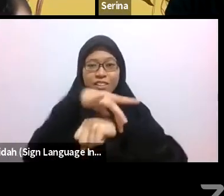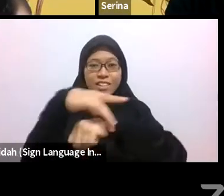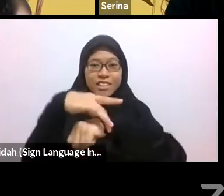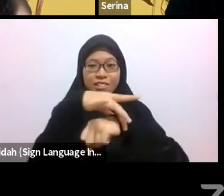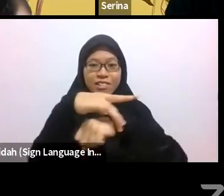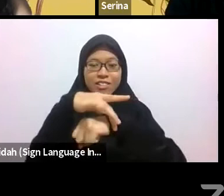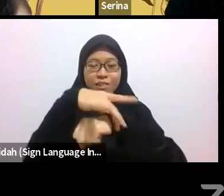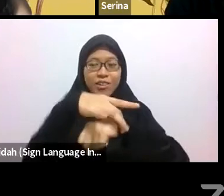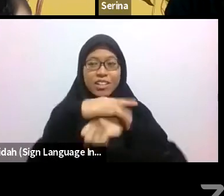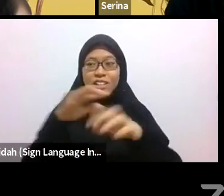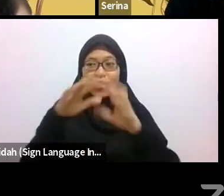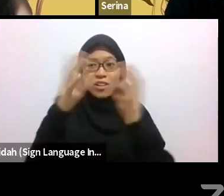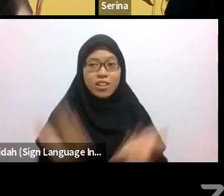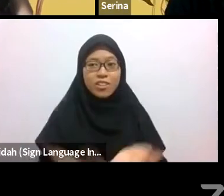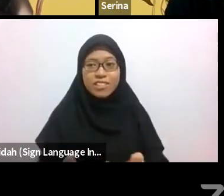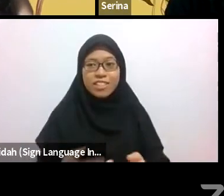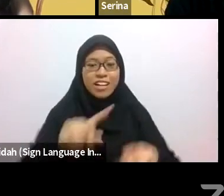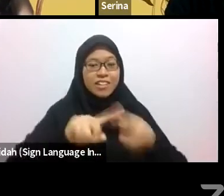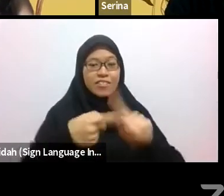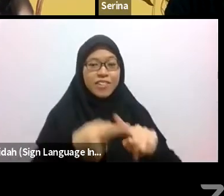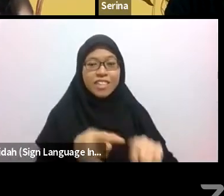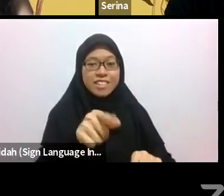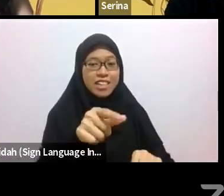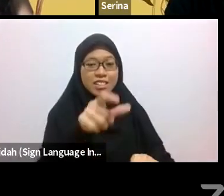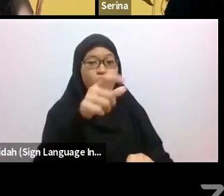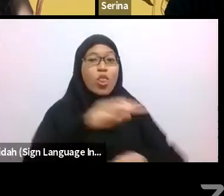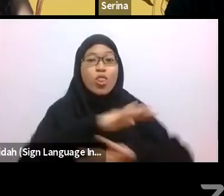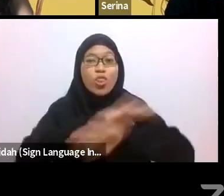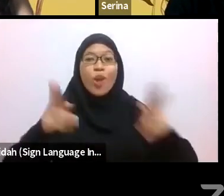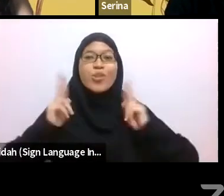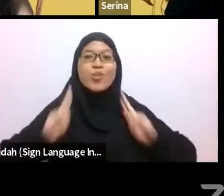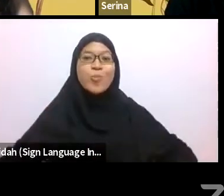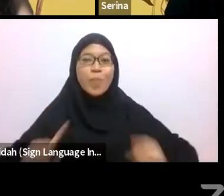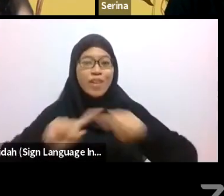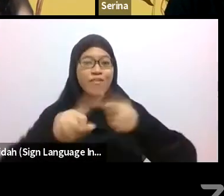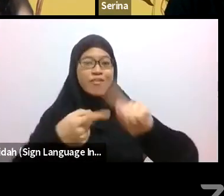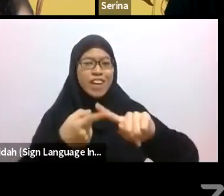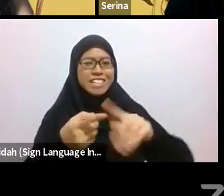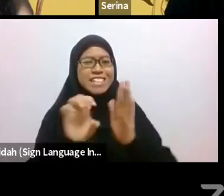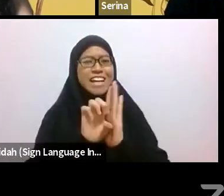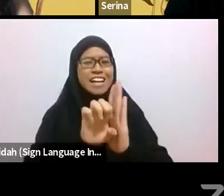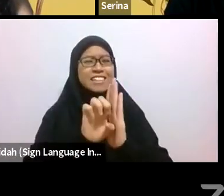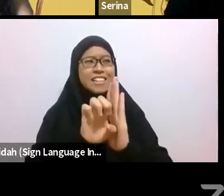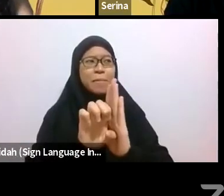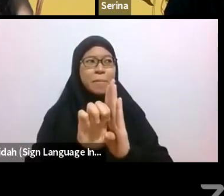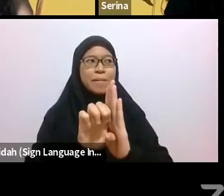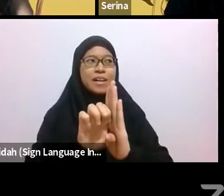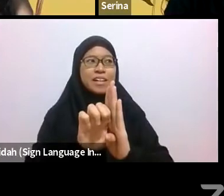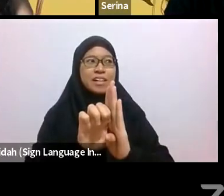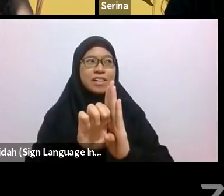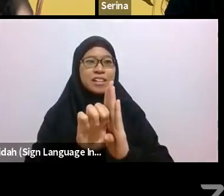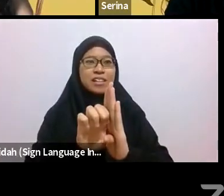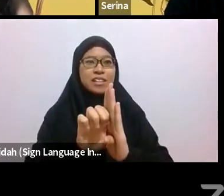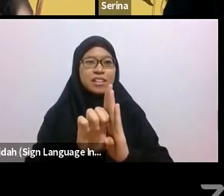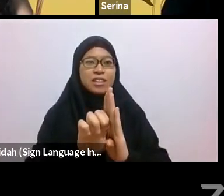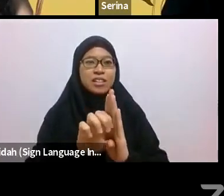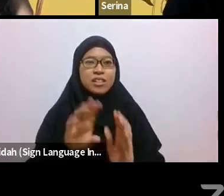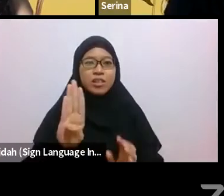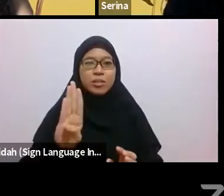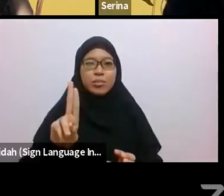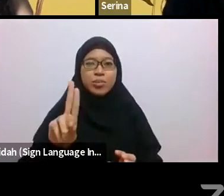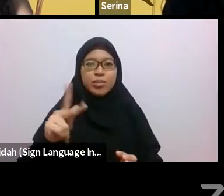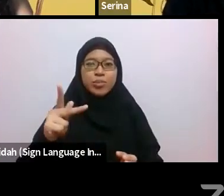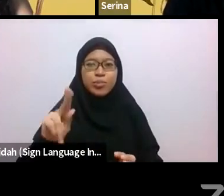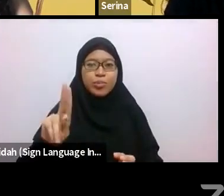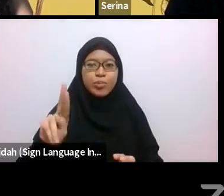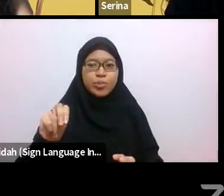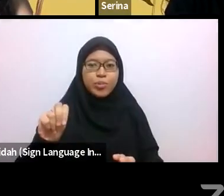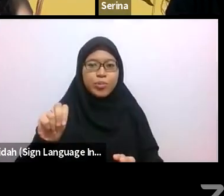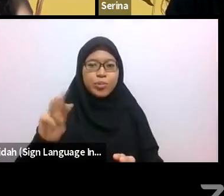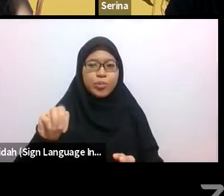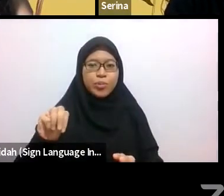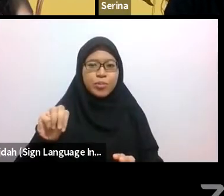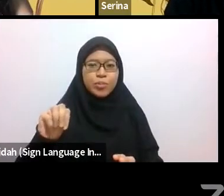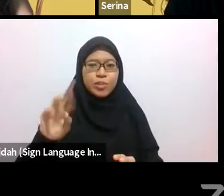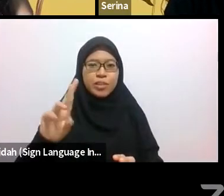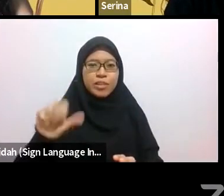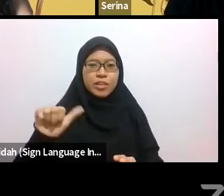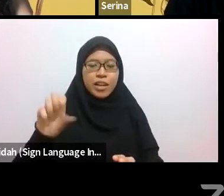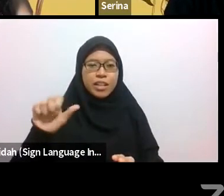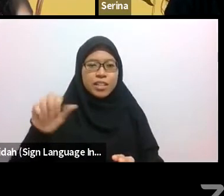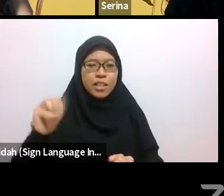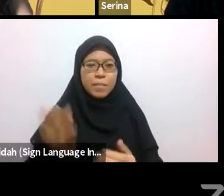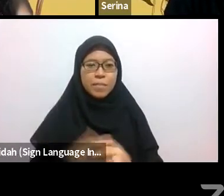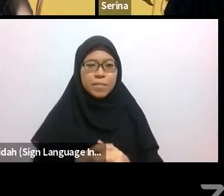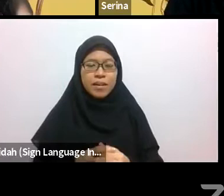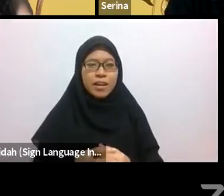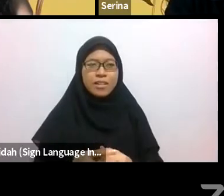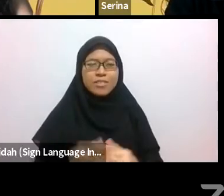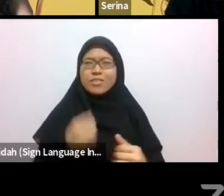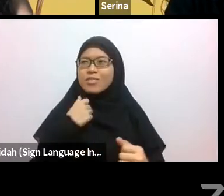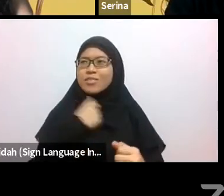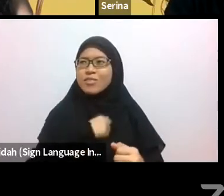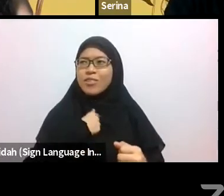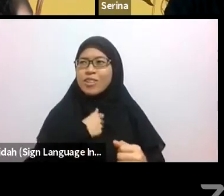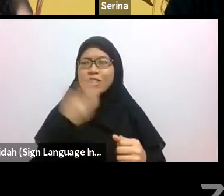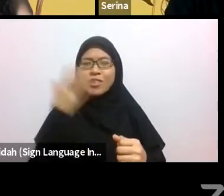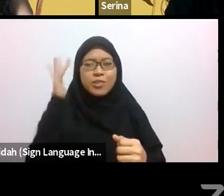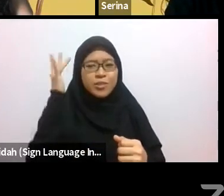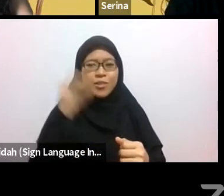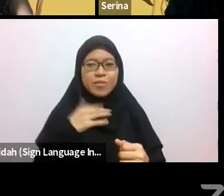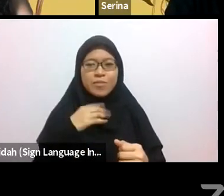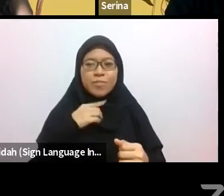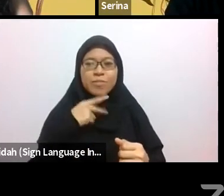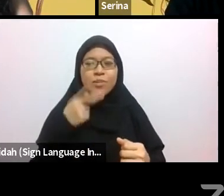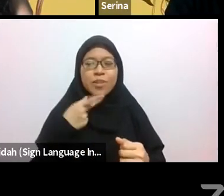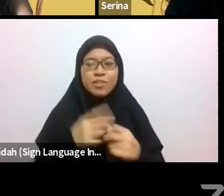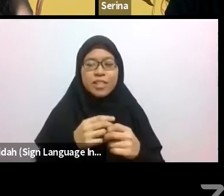For example, the Rukam Masam–am I pronouncing it correctly–the fruits that look like cherries that are just abundant along the streets of Singapore.